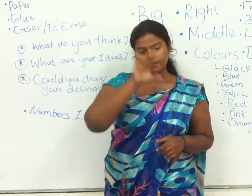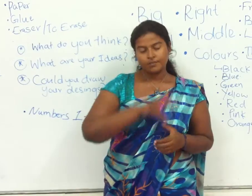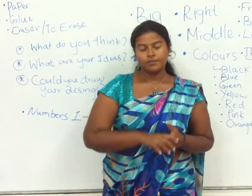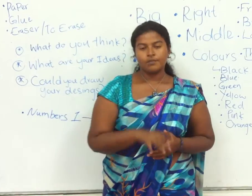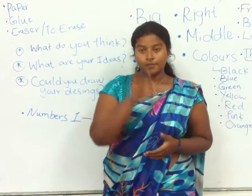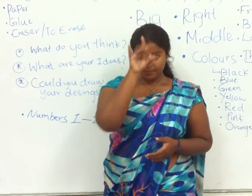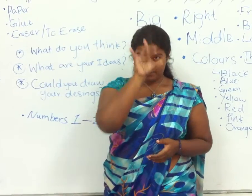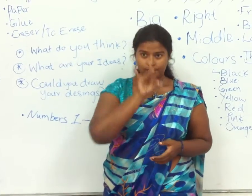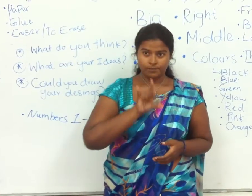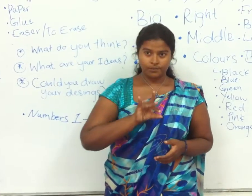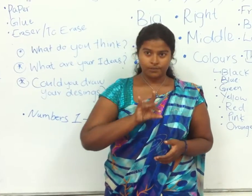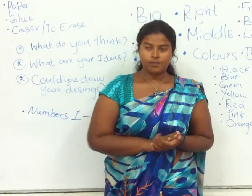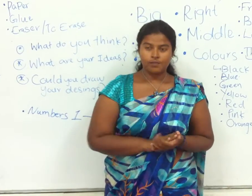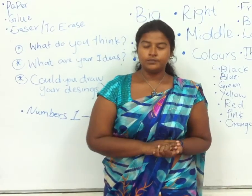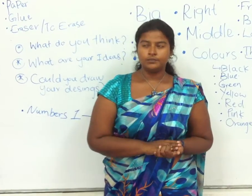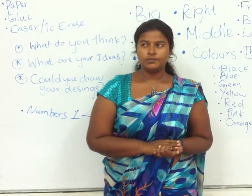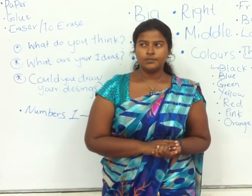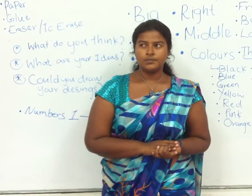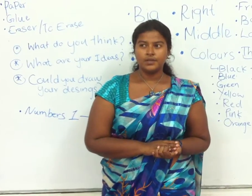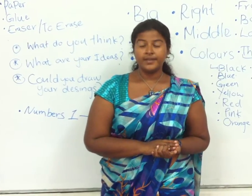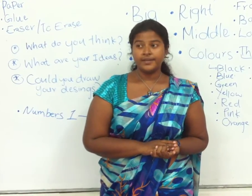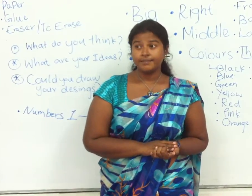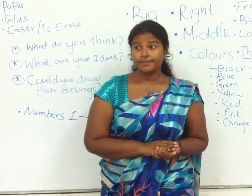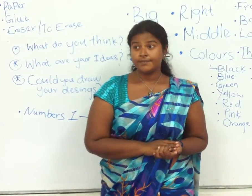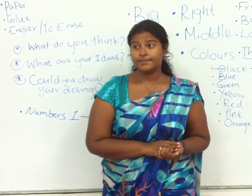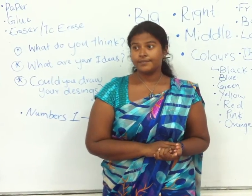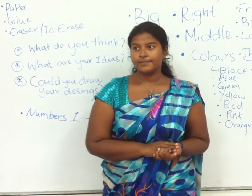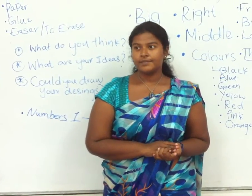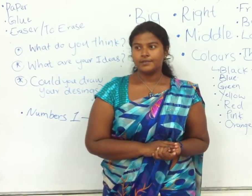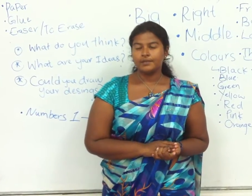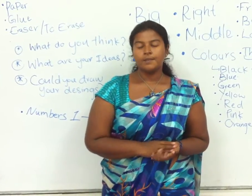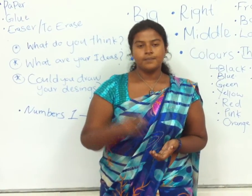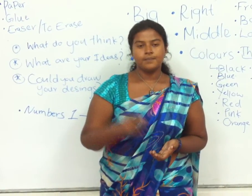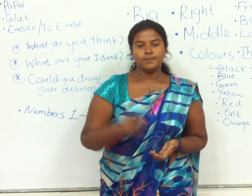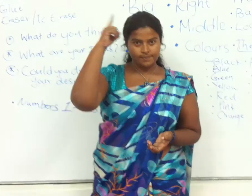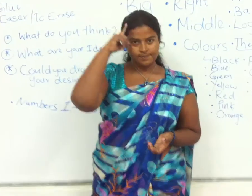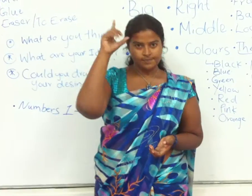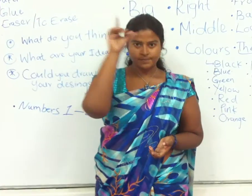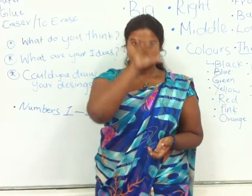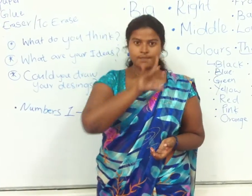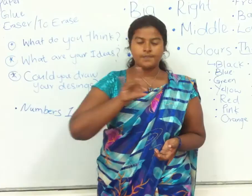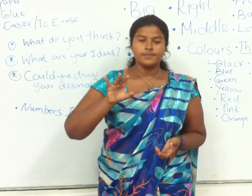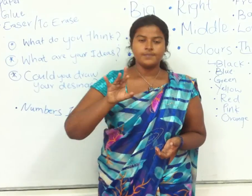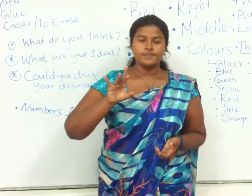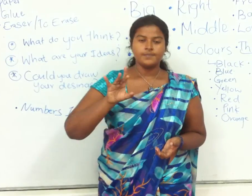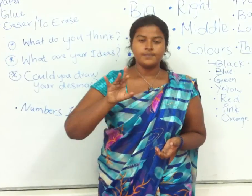black